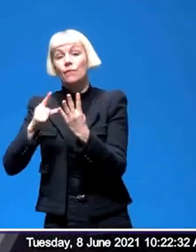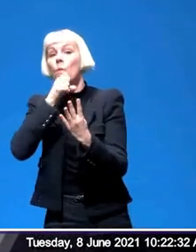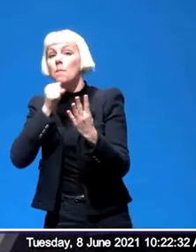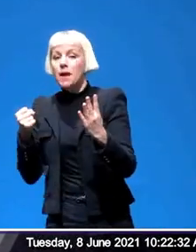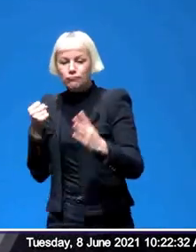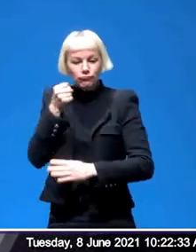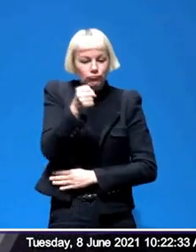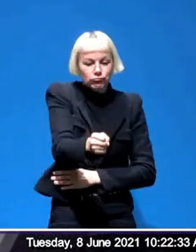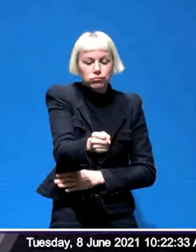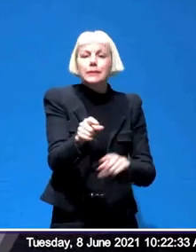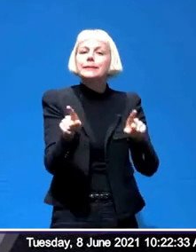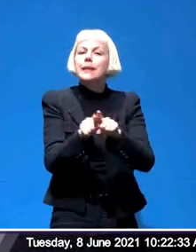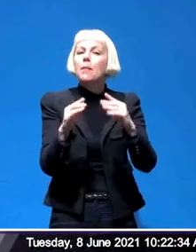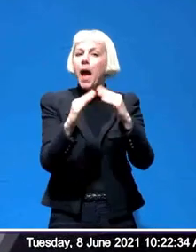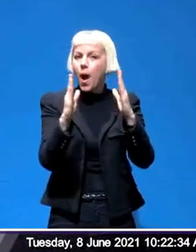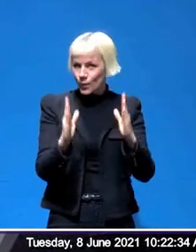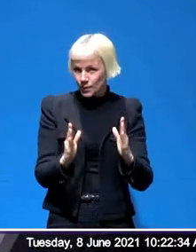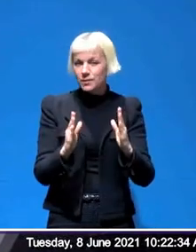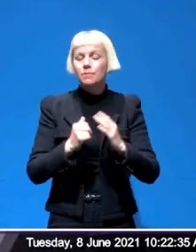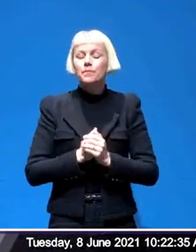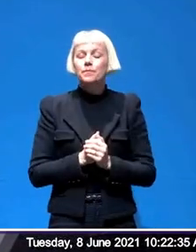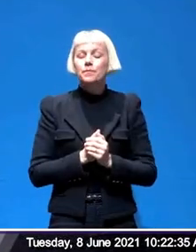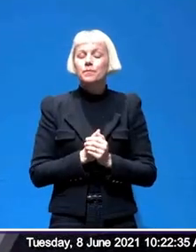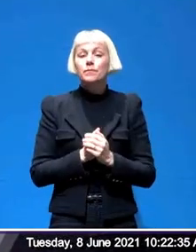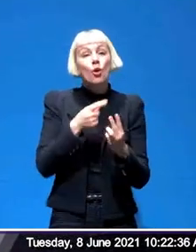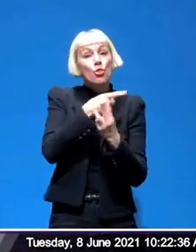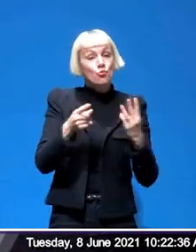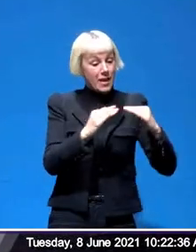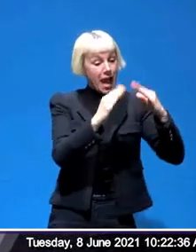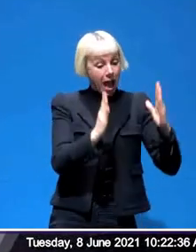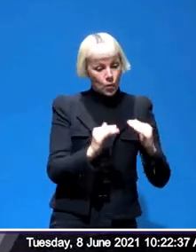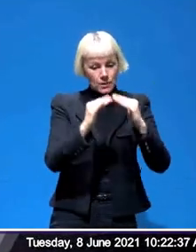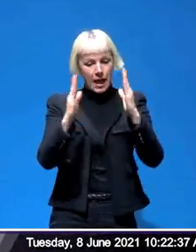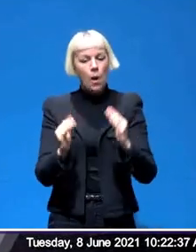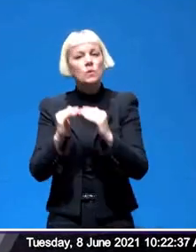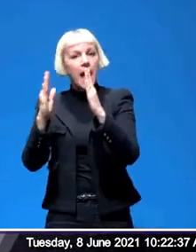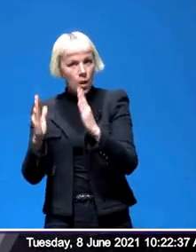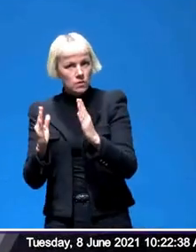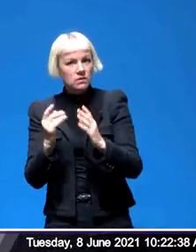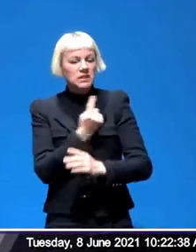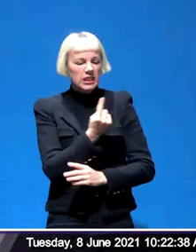The other houses on N Street each housed three or four people with disability,